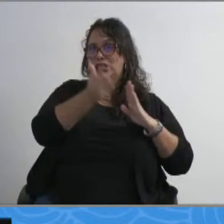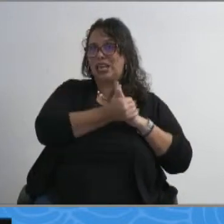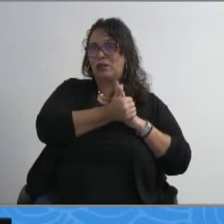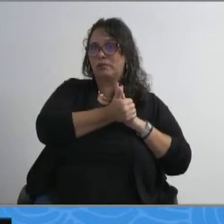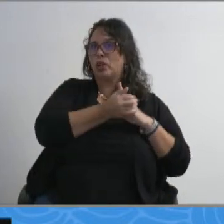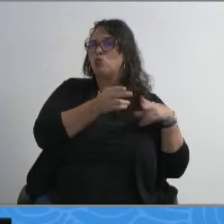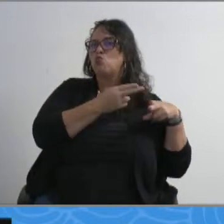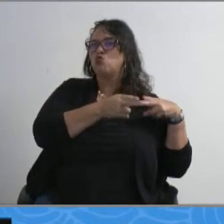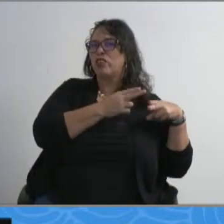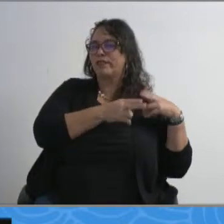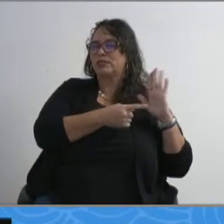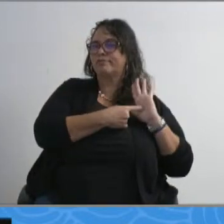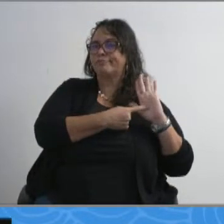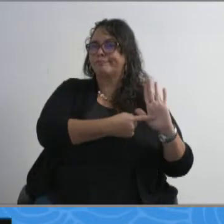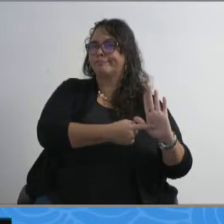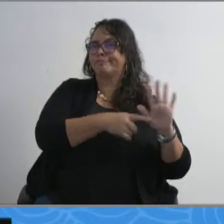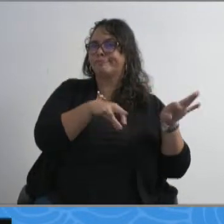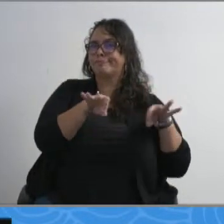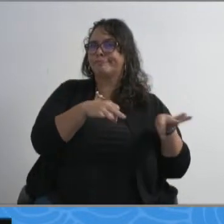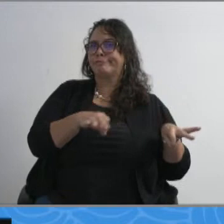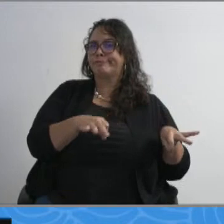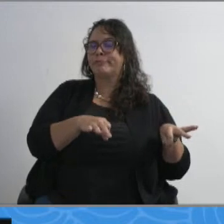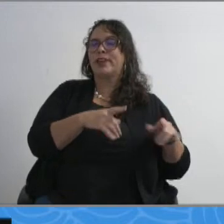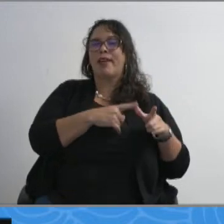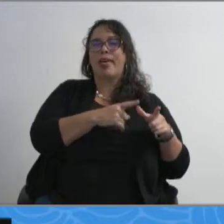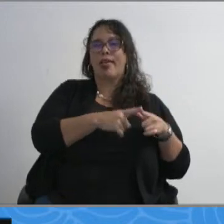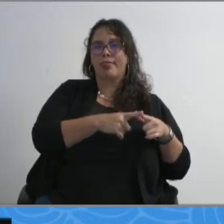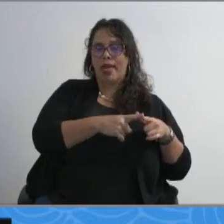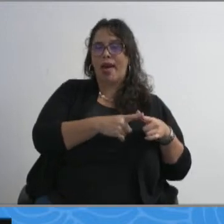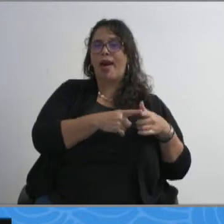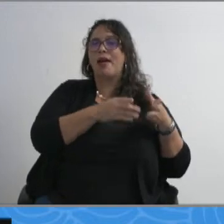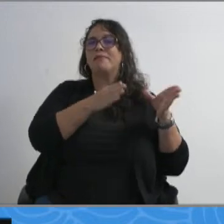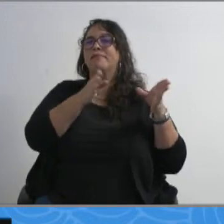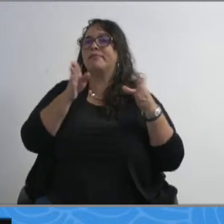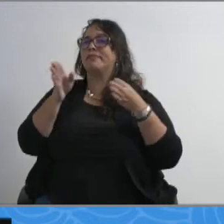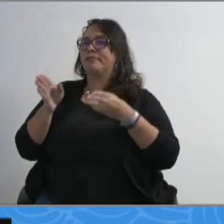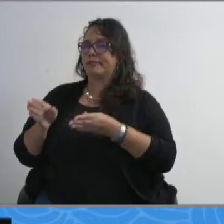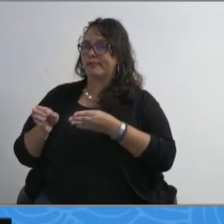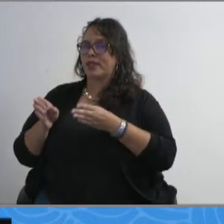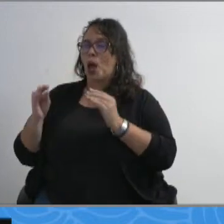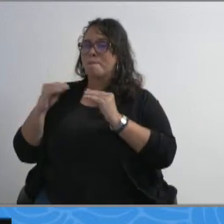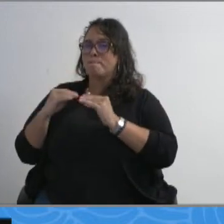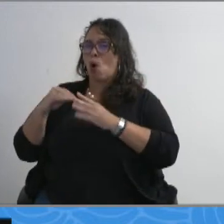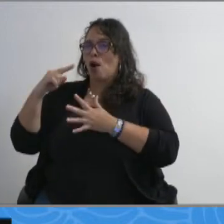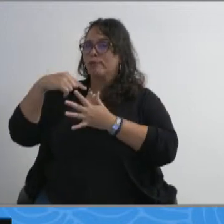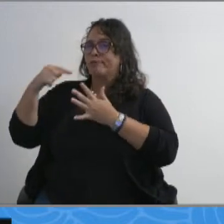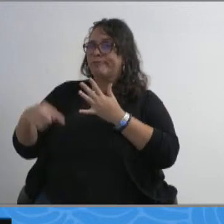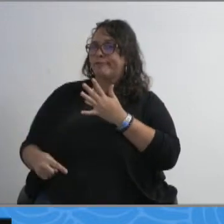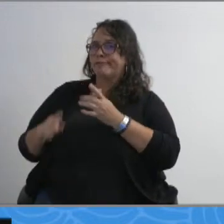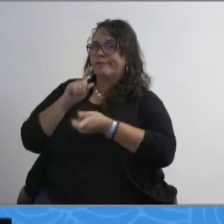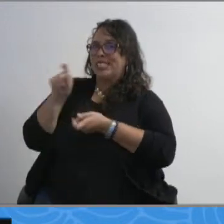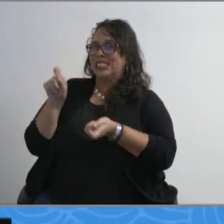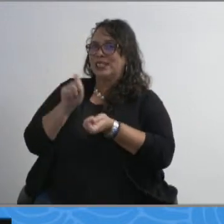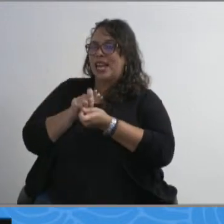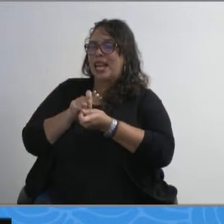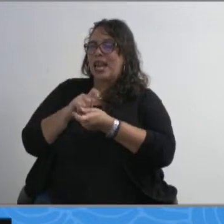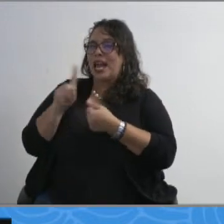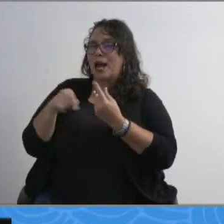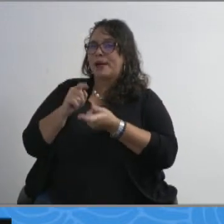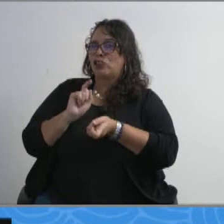to show you what it is, and then I'm gonna talk very much more in detail and very specifically about the revisions